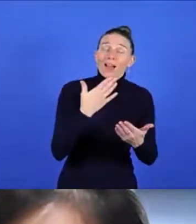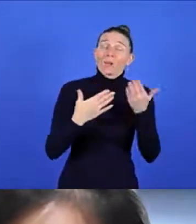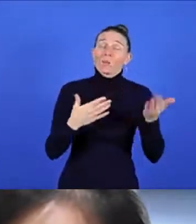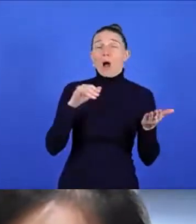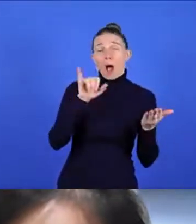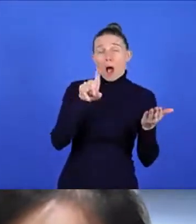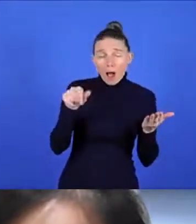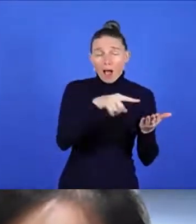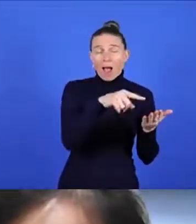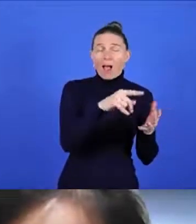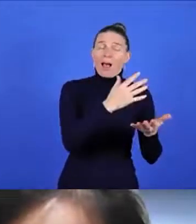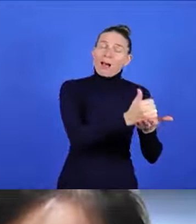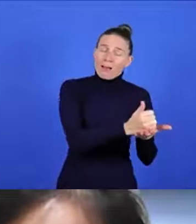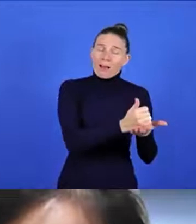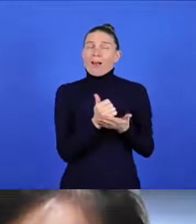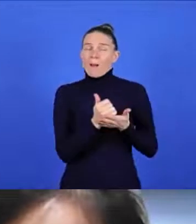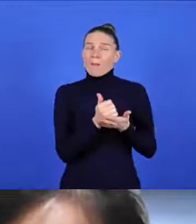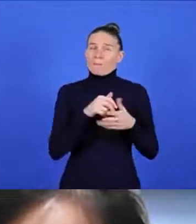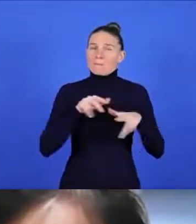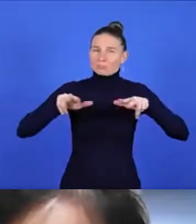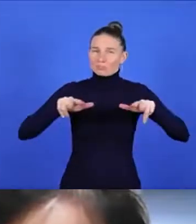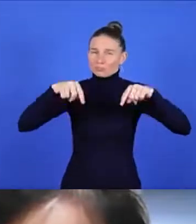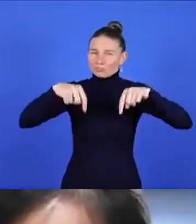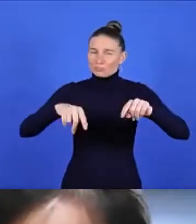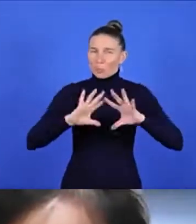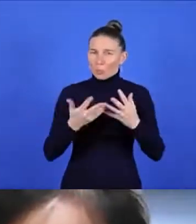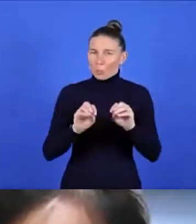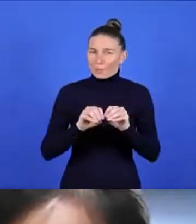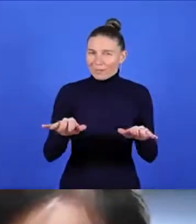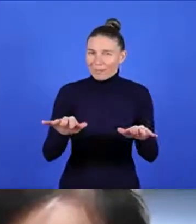words of thank you to IDA with helping